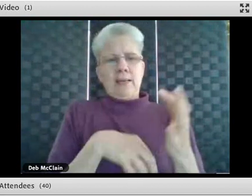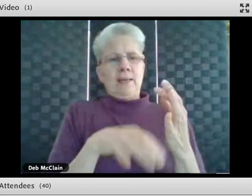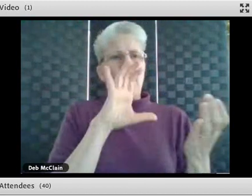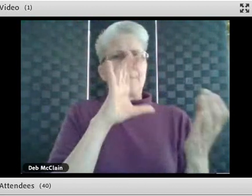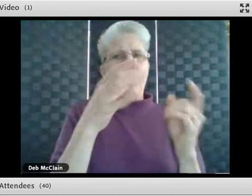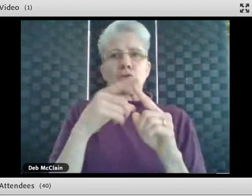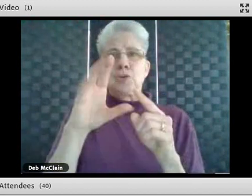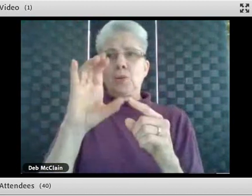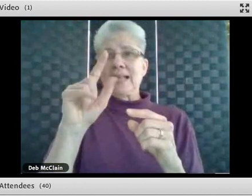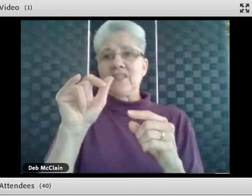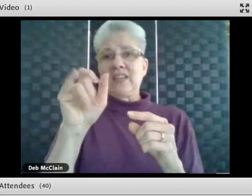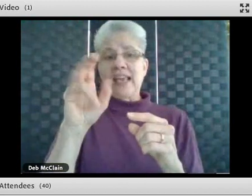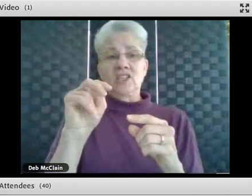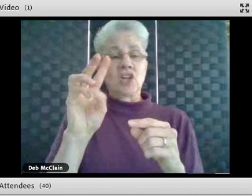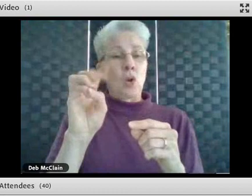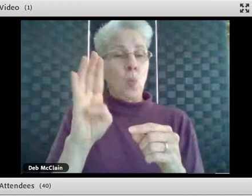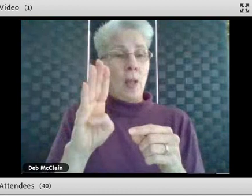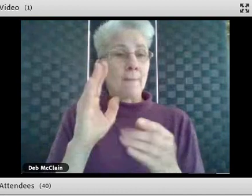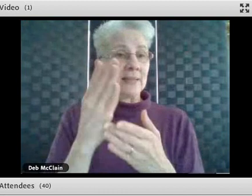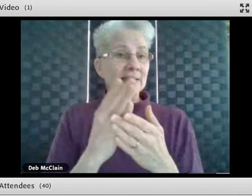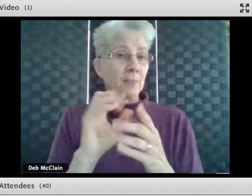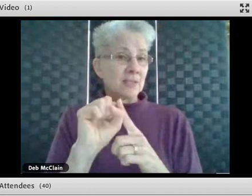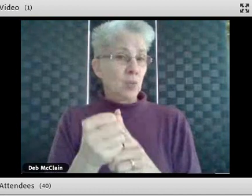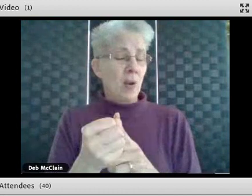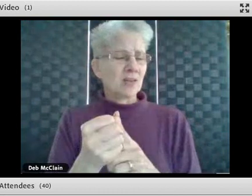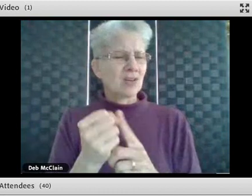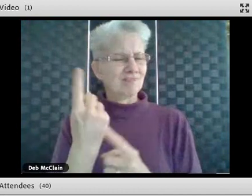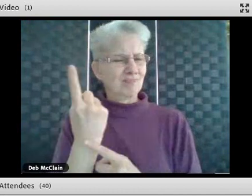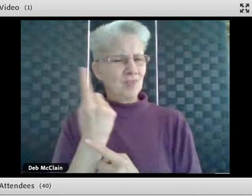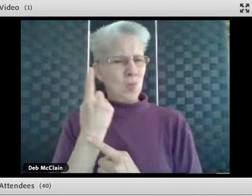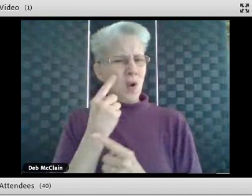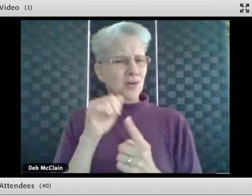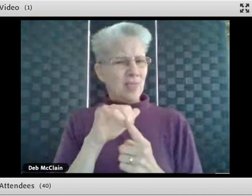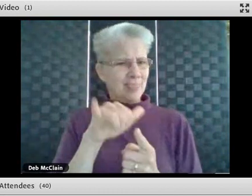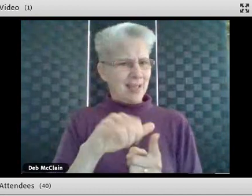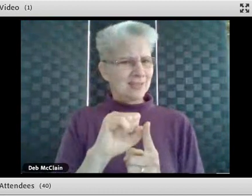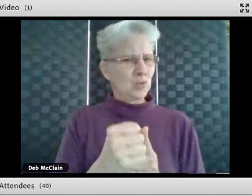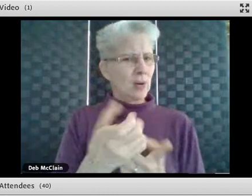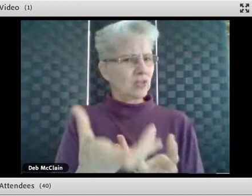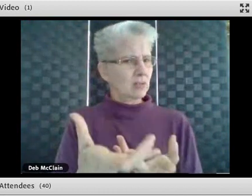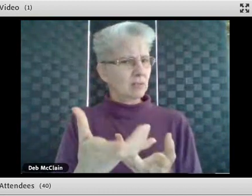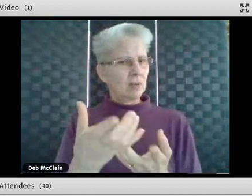in some senses. And it really makes you wonder in this particular case, it just keeps bringing up "equestrians,"